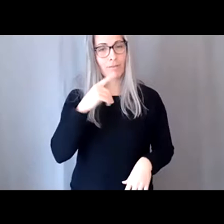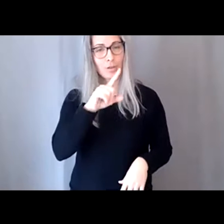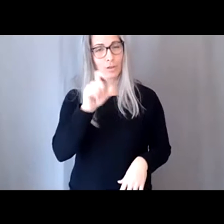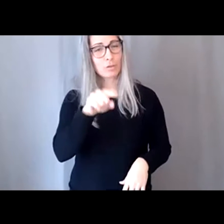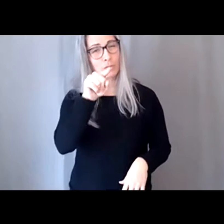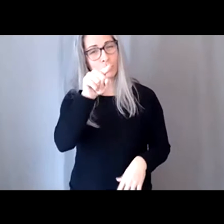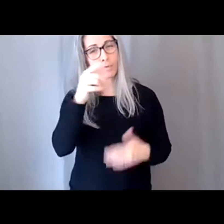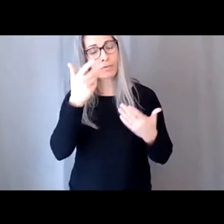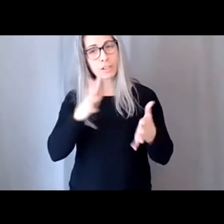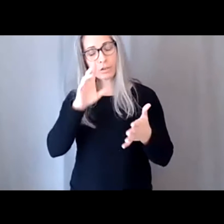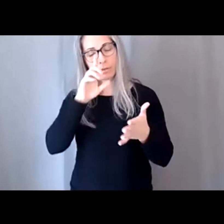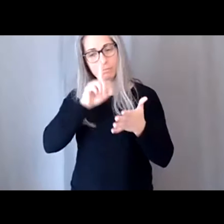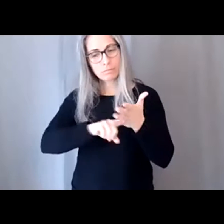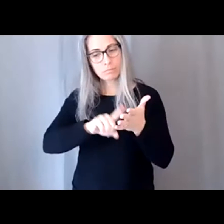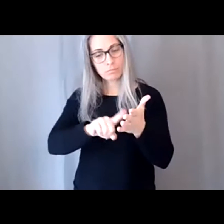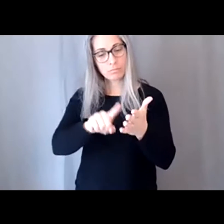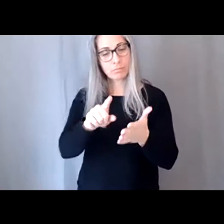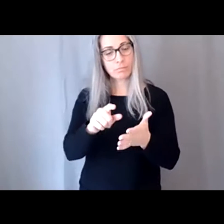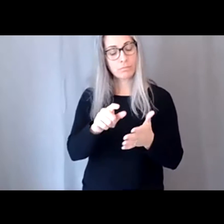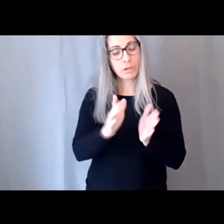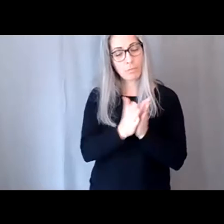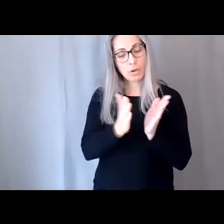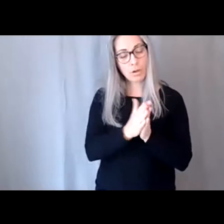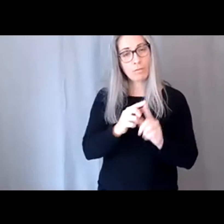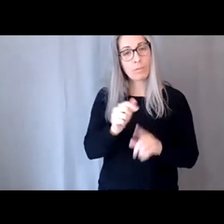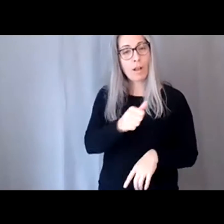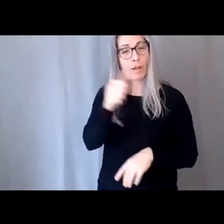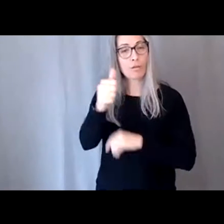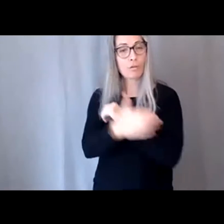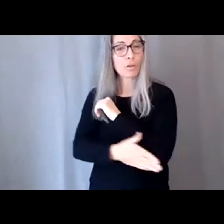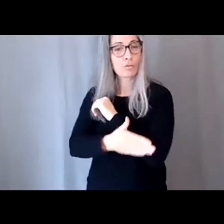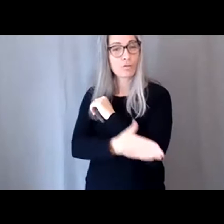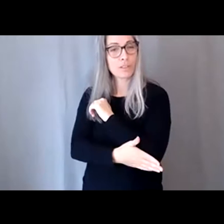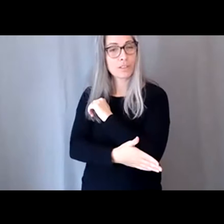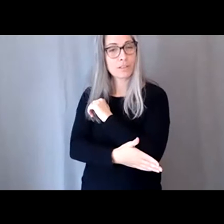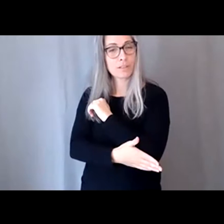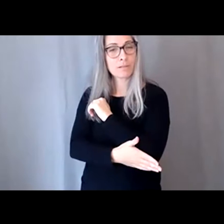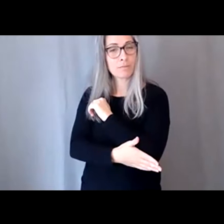looking into textbooks from other countries from other